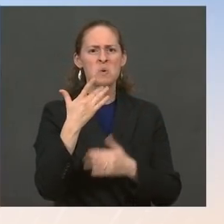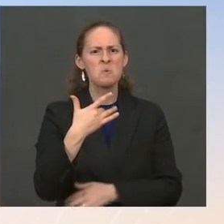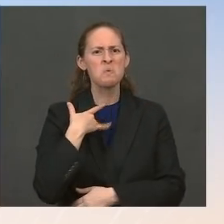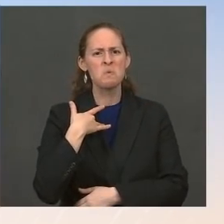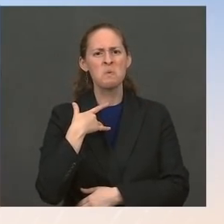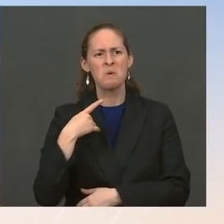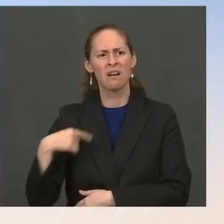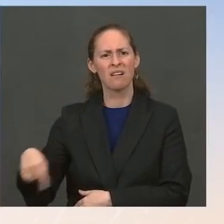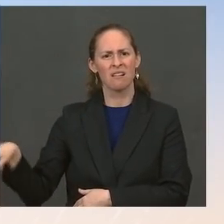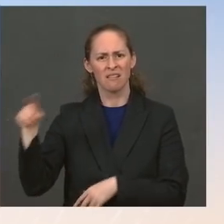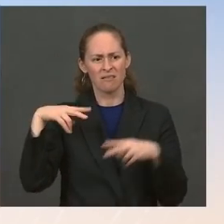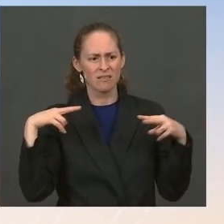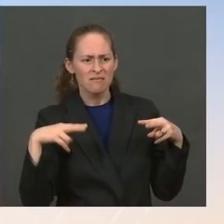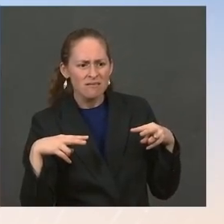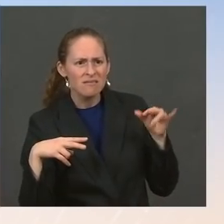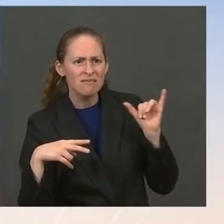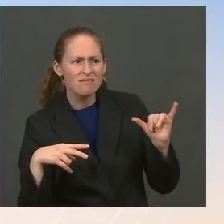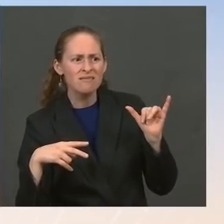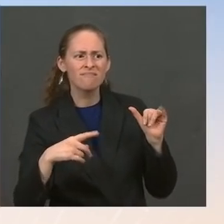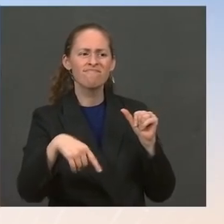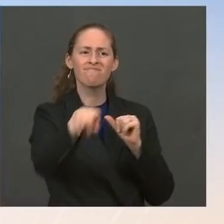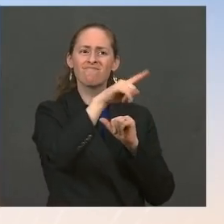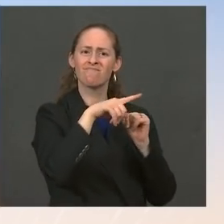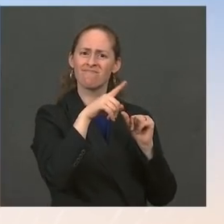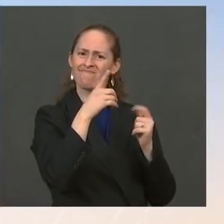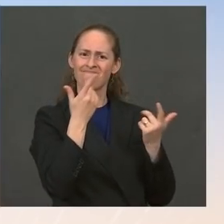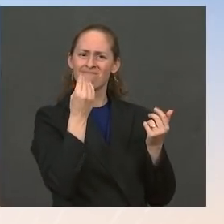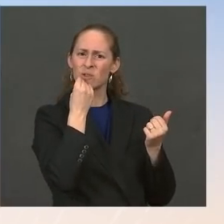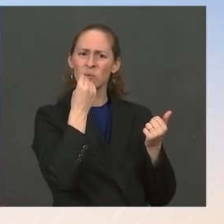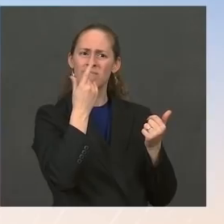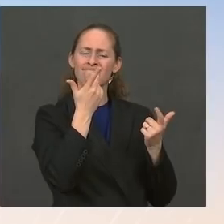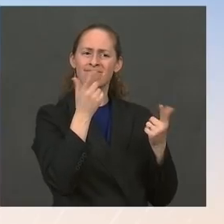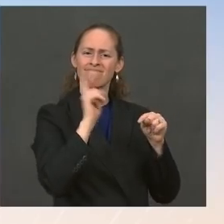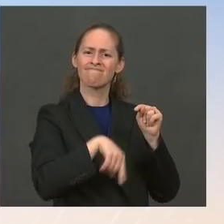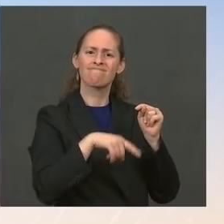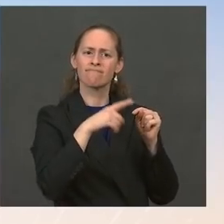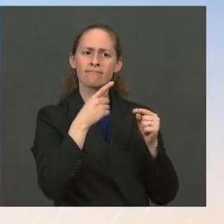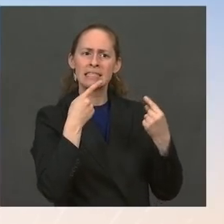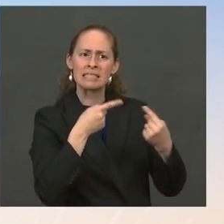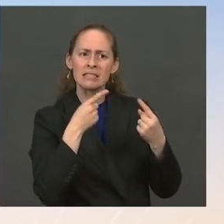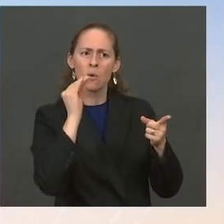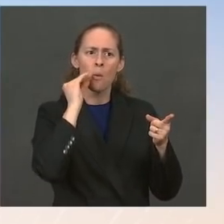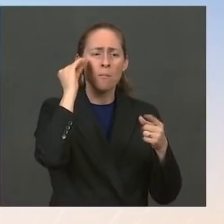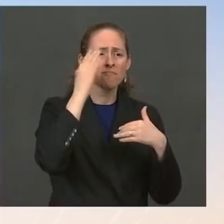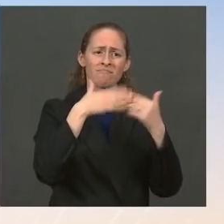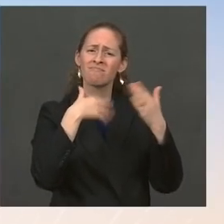to make sure there are not hungry families, whether they're military or not, in this country. In terms of a summit,